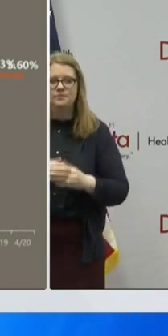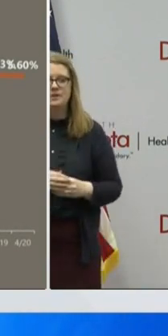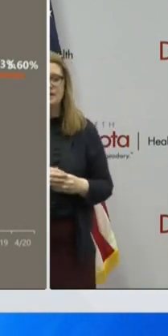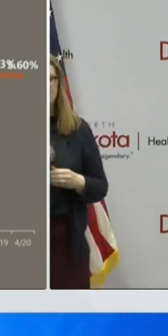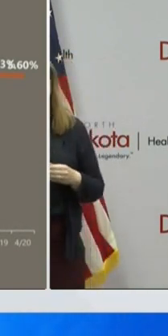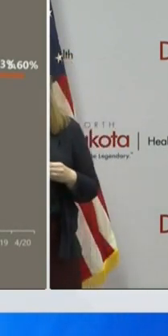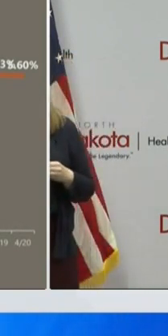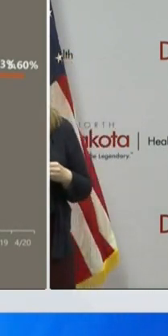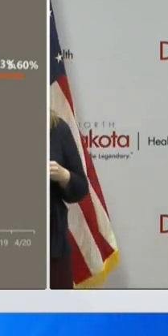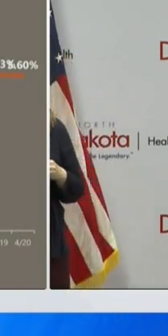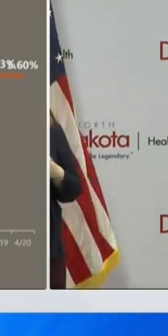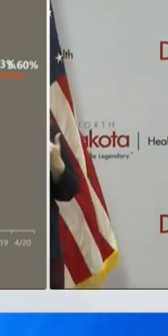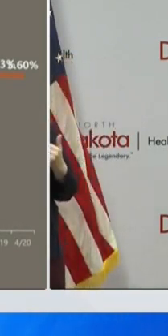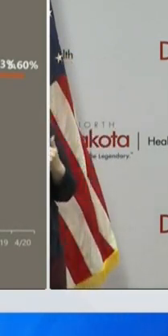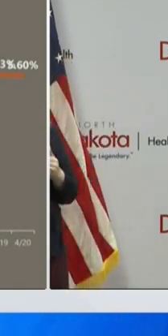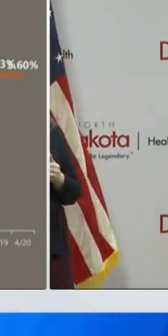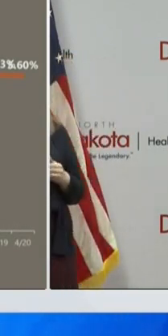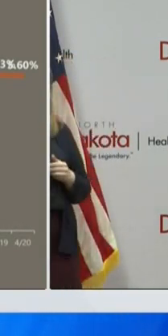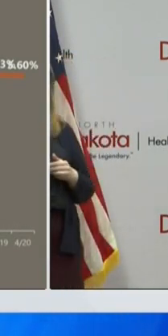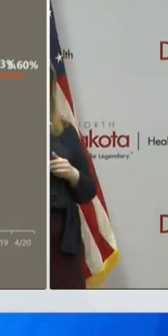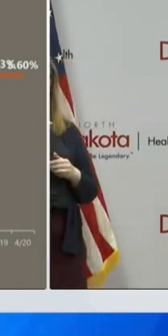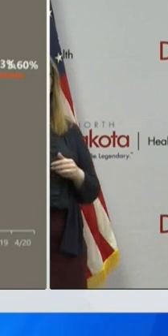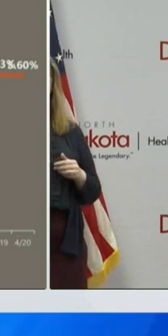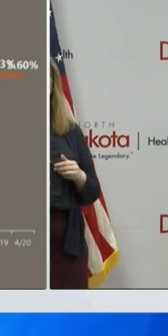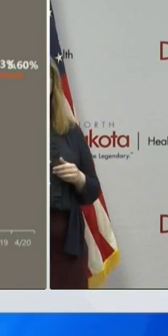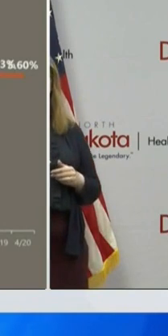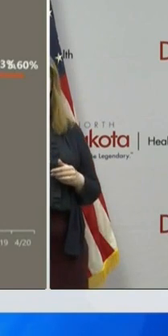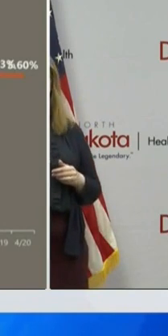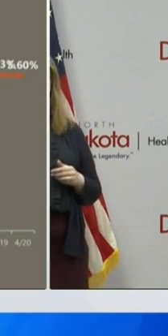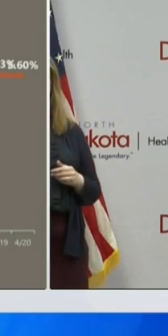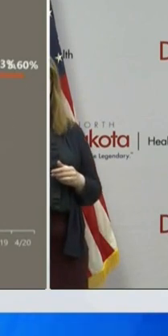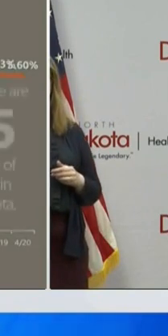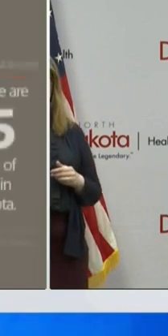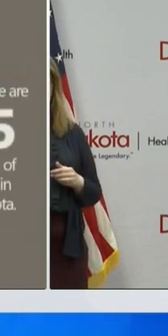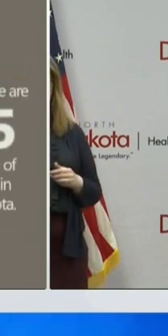RESTAURANTS ARE OPEN FOR TAKE-OUT AND OFFSALE. WE ARE MOVING HARD TO KEEP THE